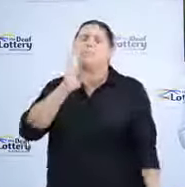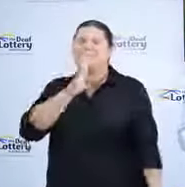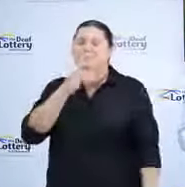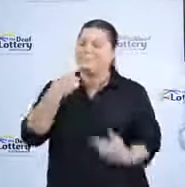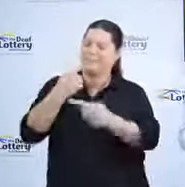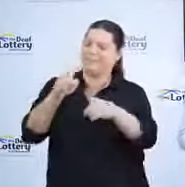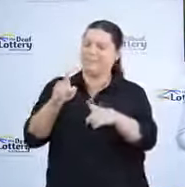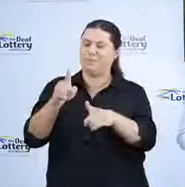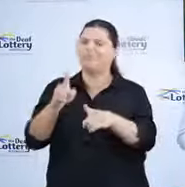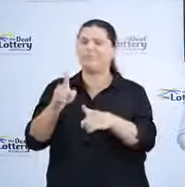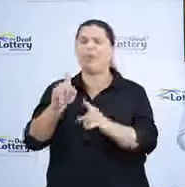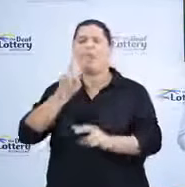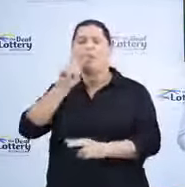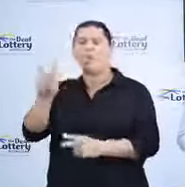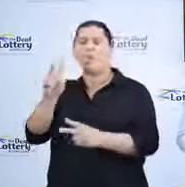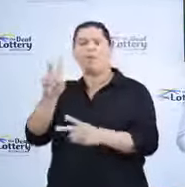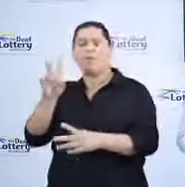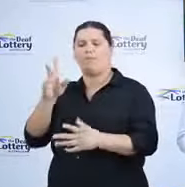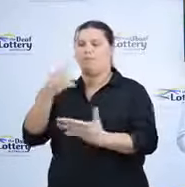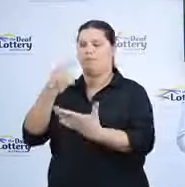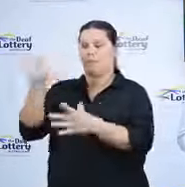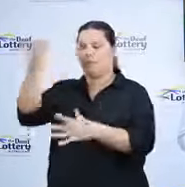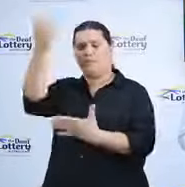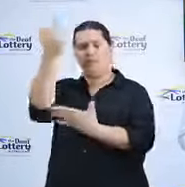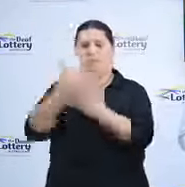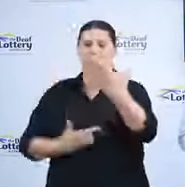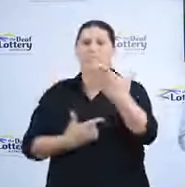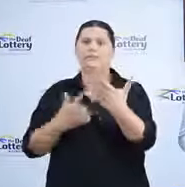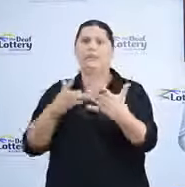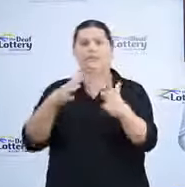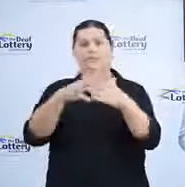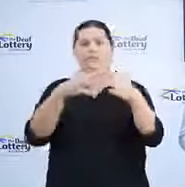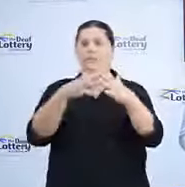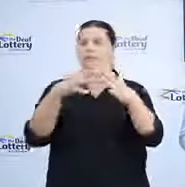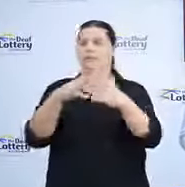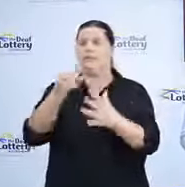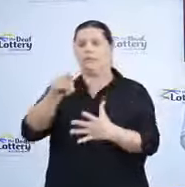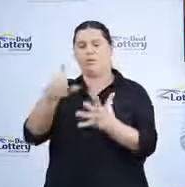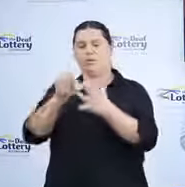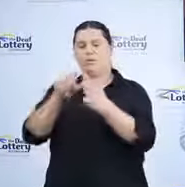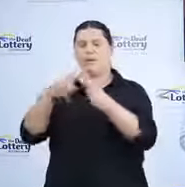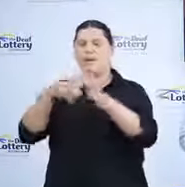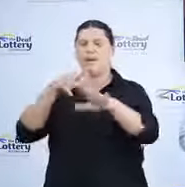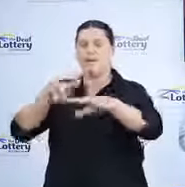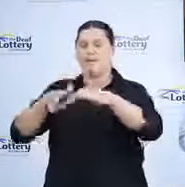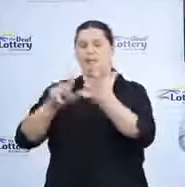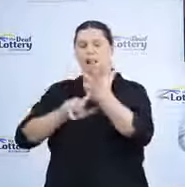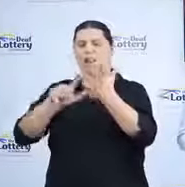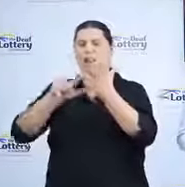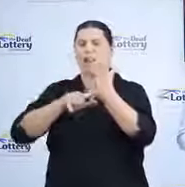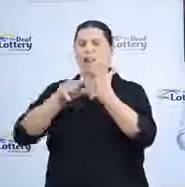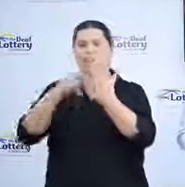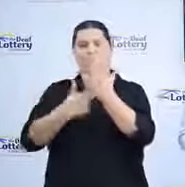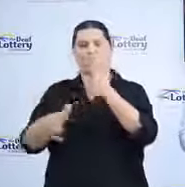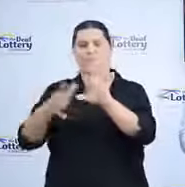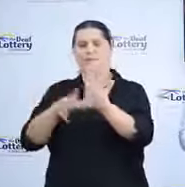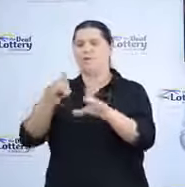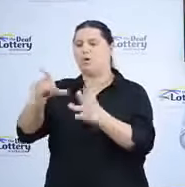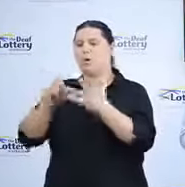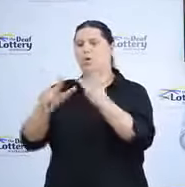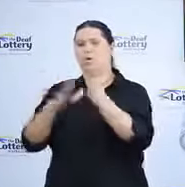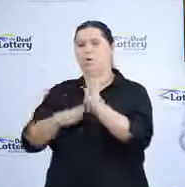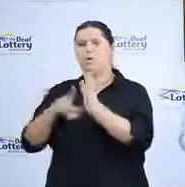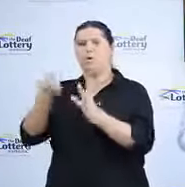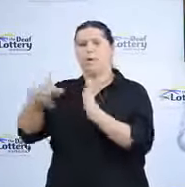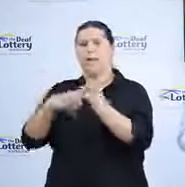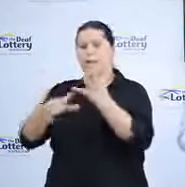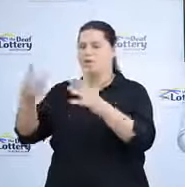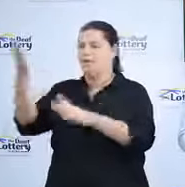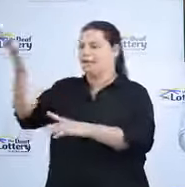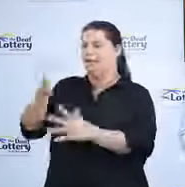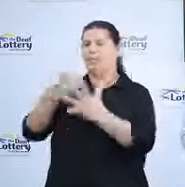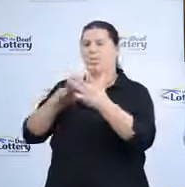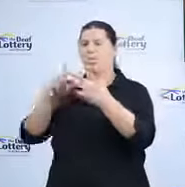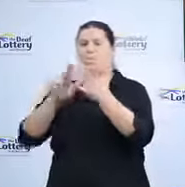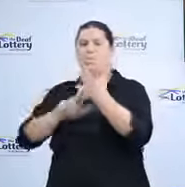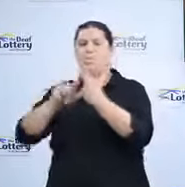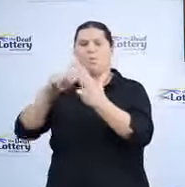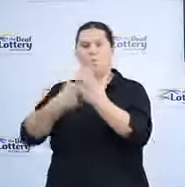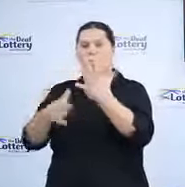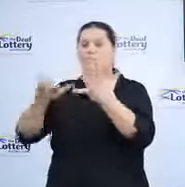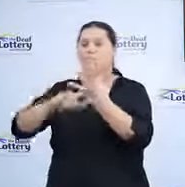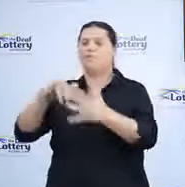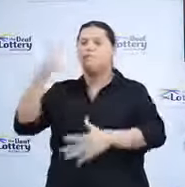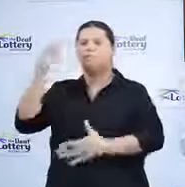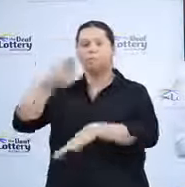to our winners page at www.deaflottery.com.au/winners for a full list of lottery results, including today's draw.